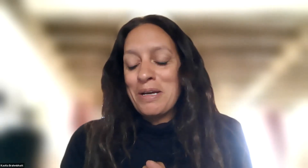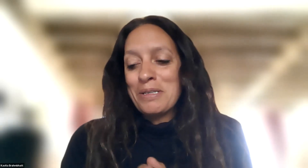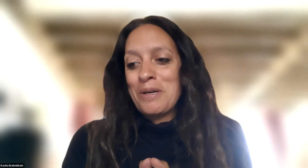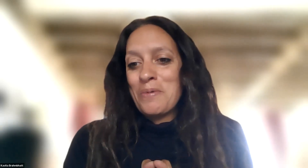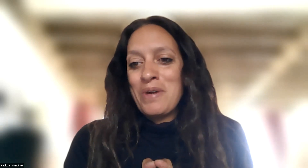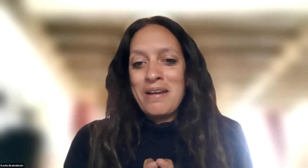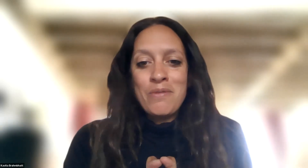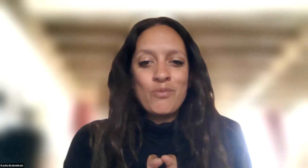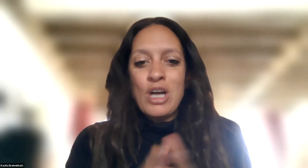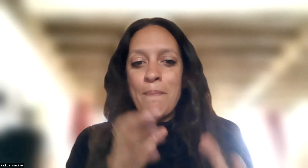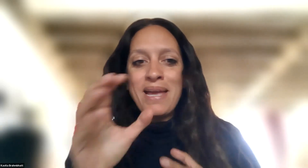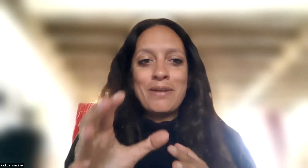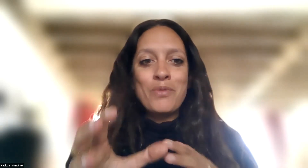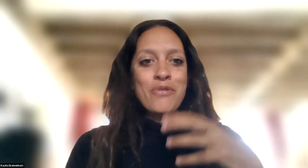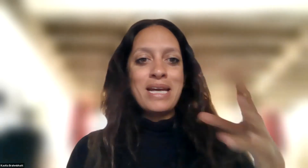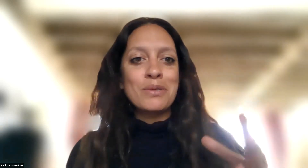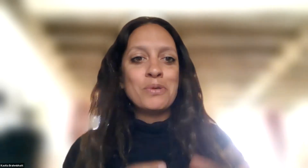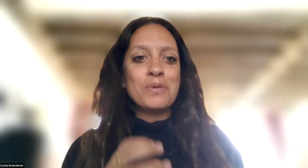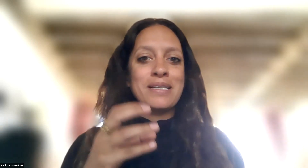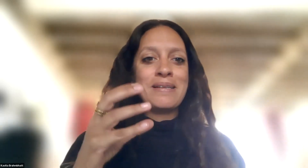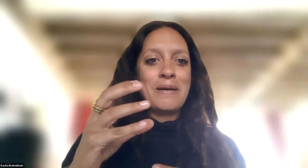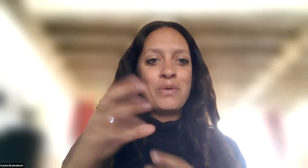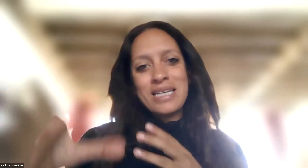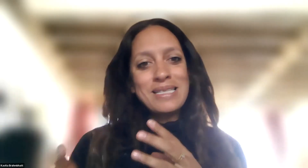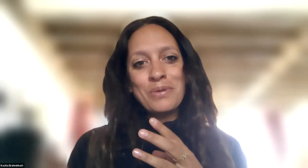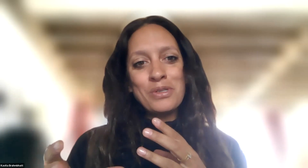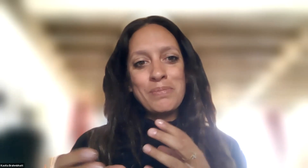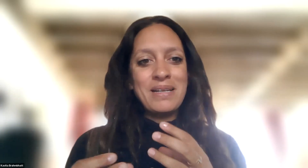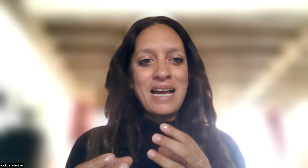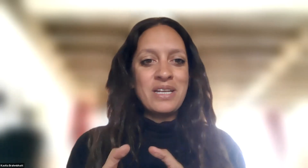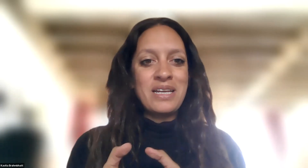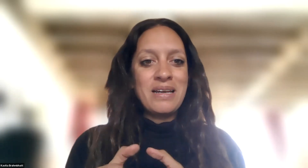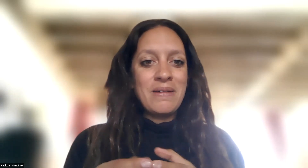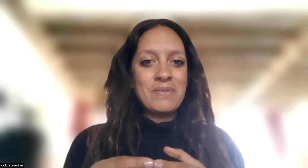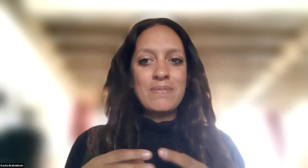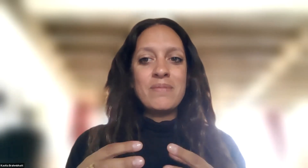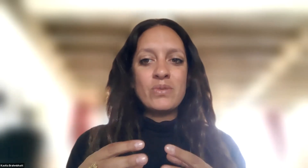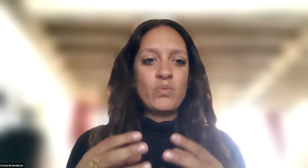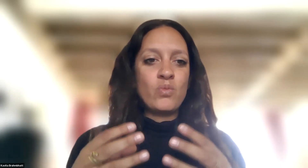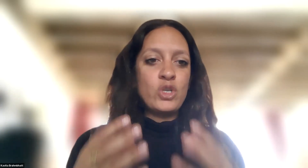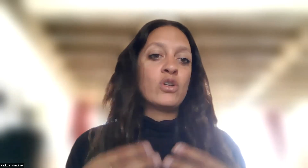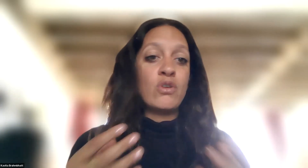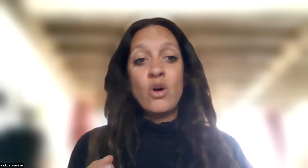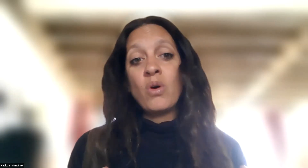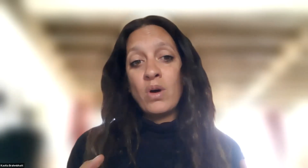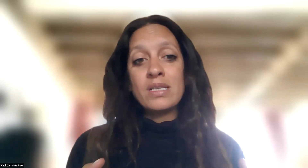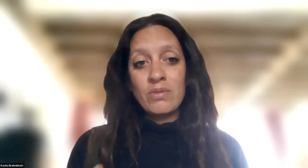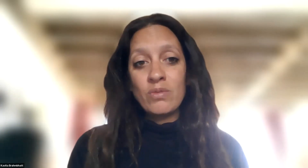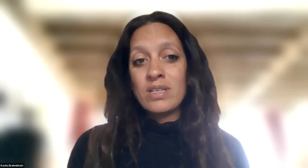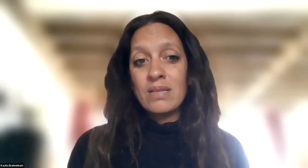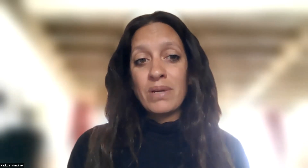Then there is obviously -- I guess the fact that research is considered a luxury, so we -- so we jump in